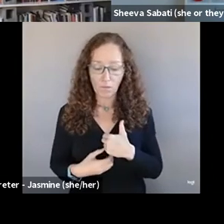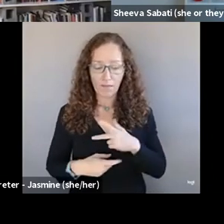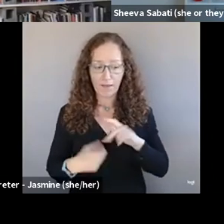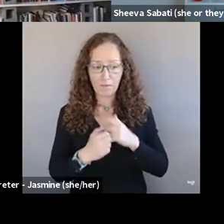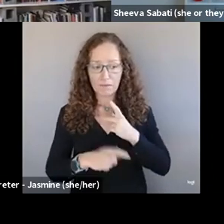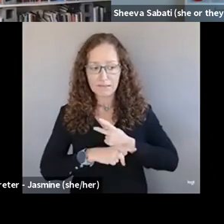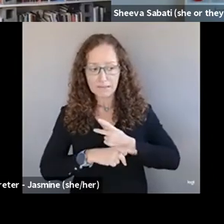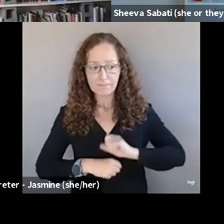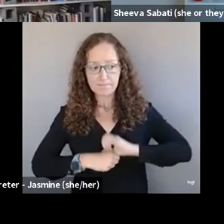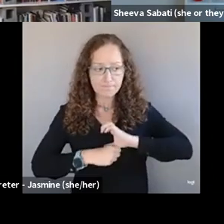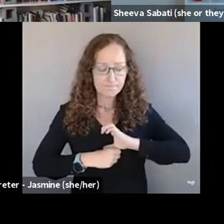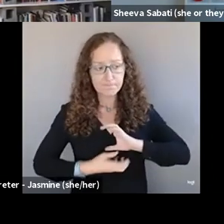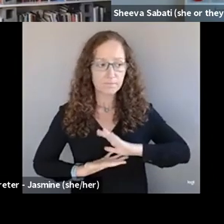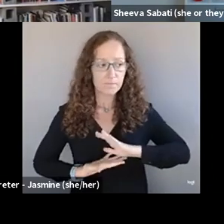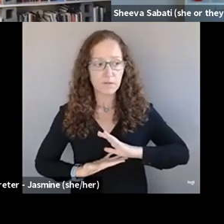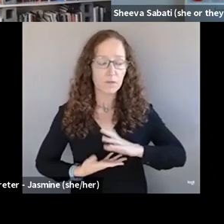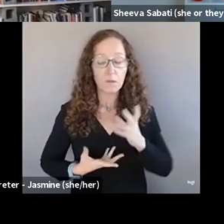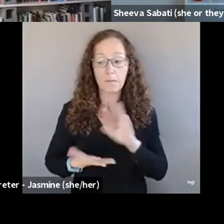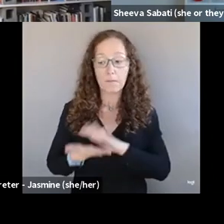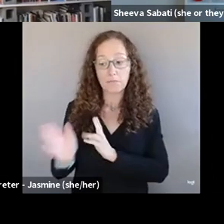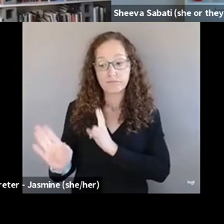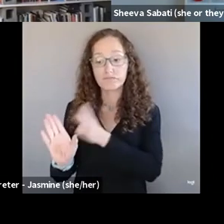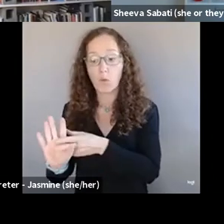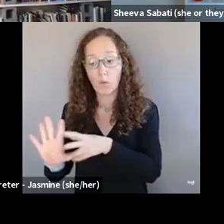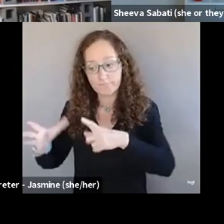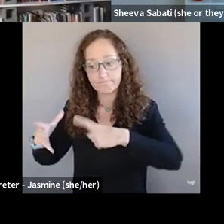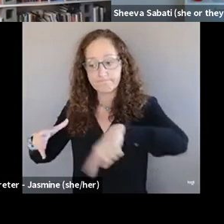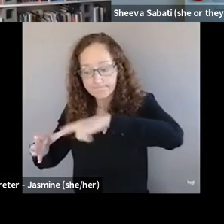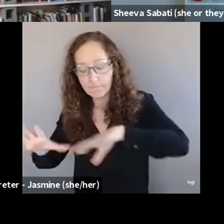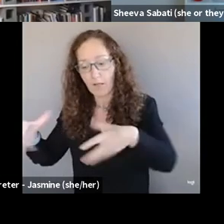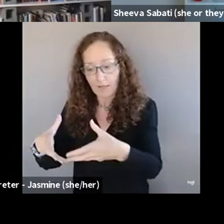collective are parts of study groups. harneyz and moeten.